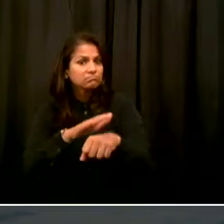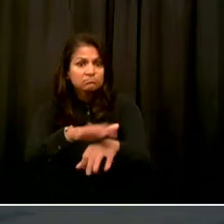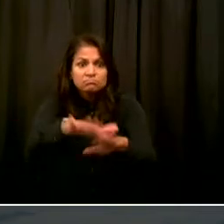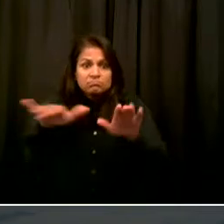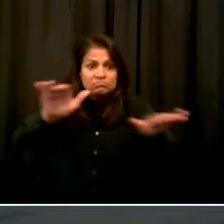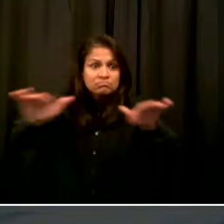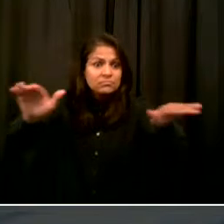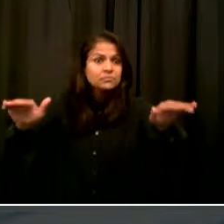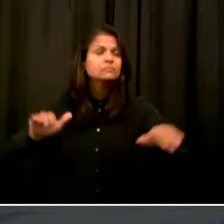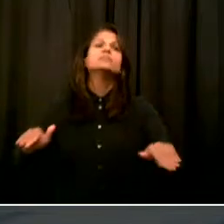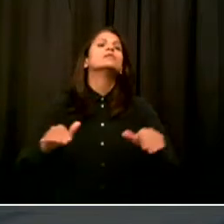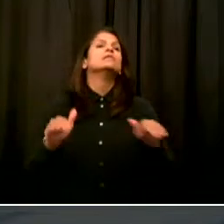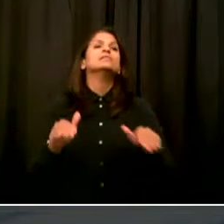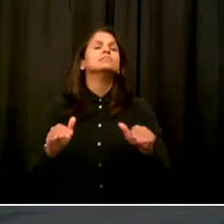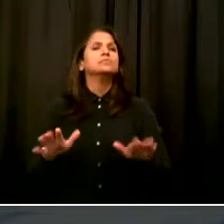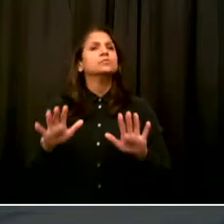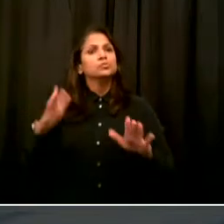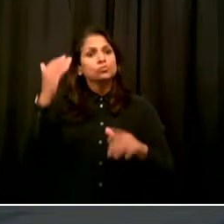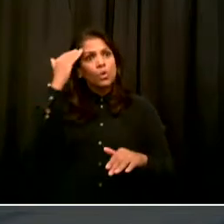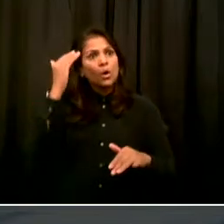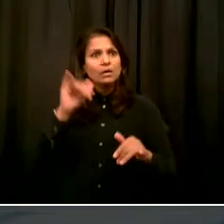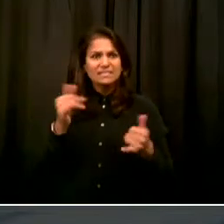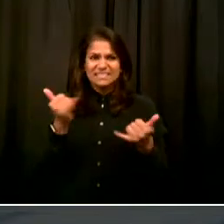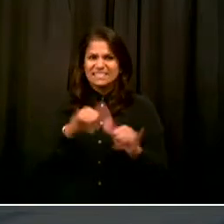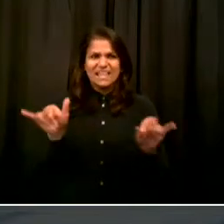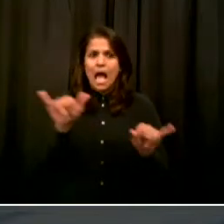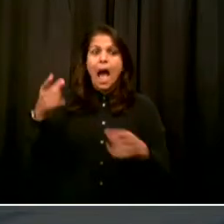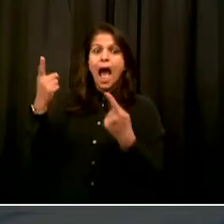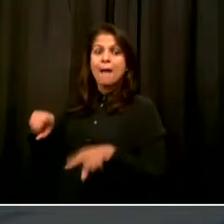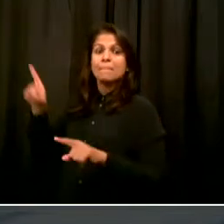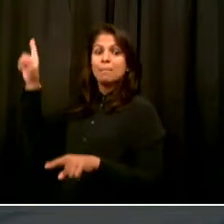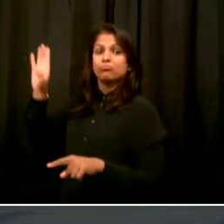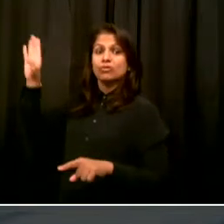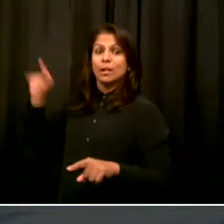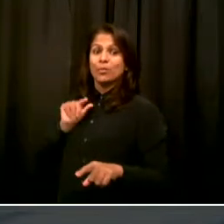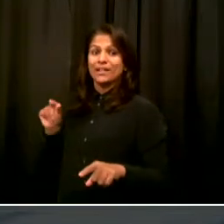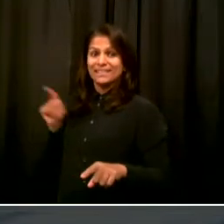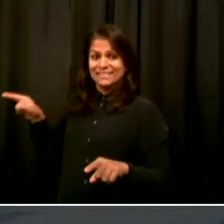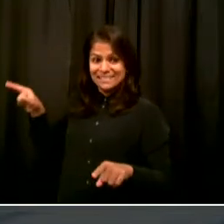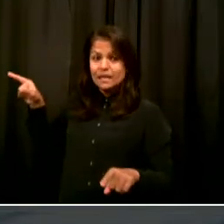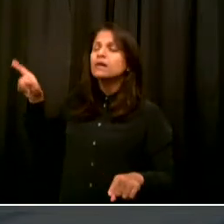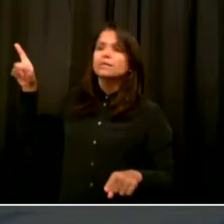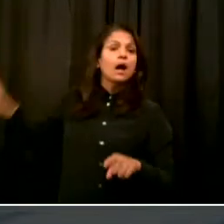THAT IN STATEN ISLAND AS WELL.